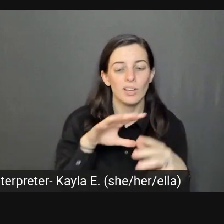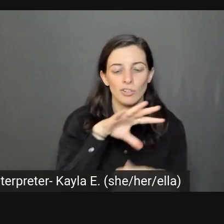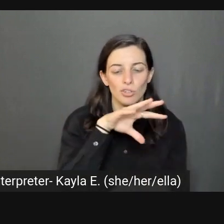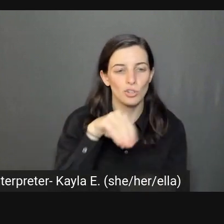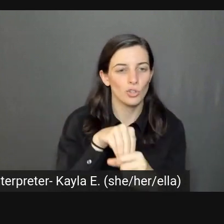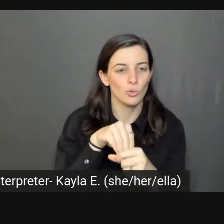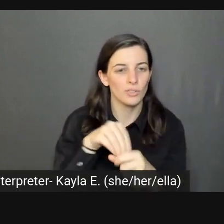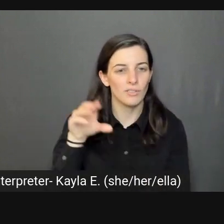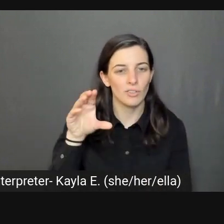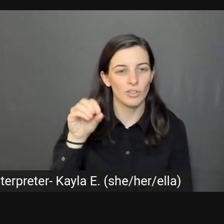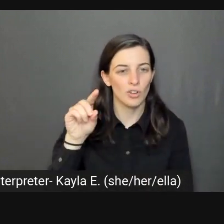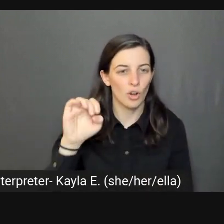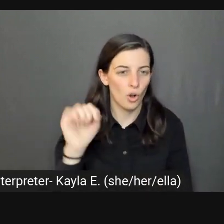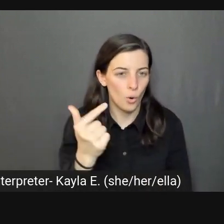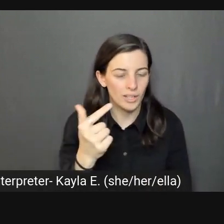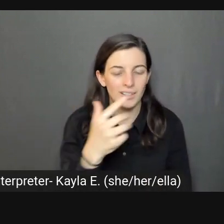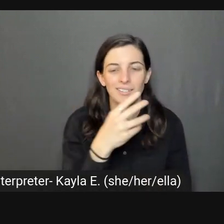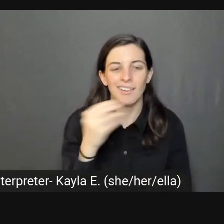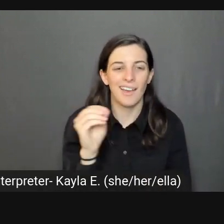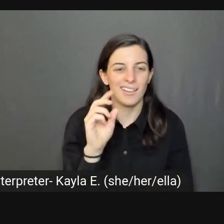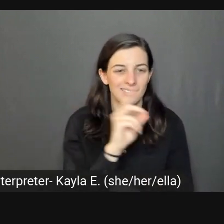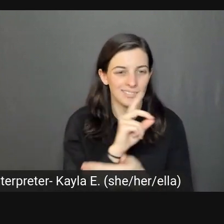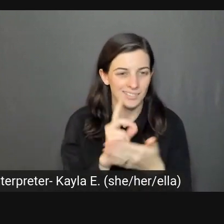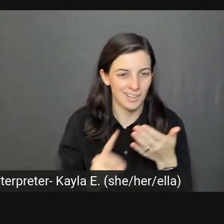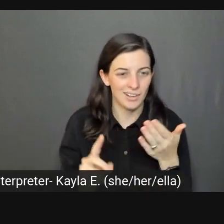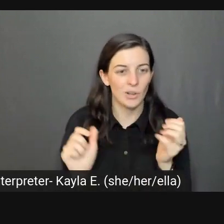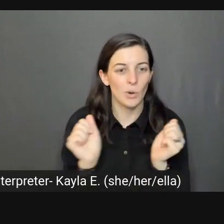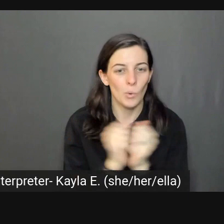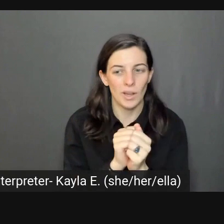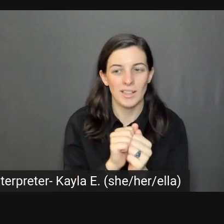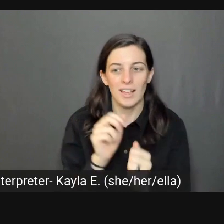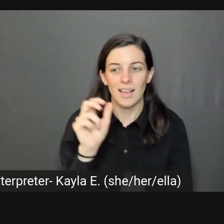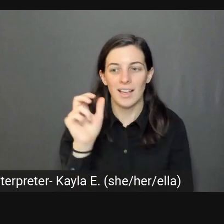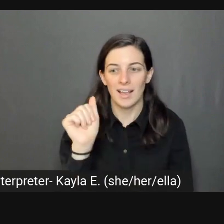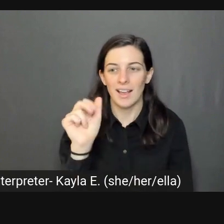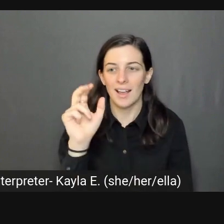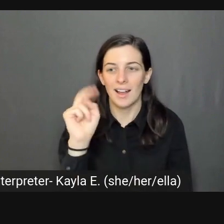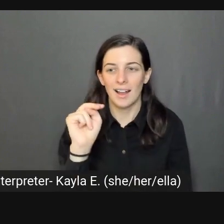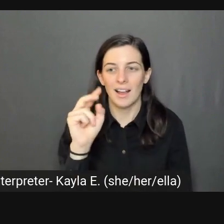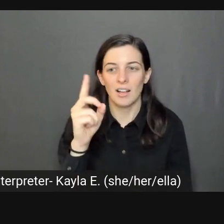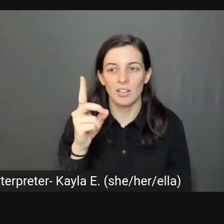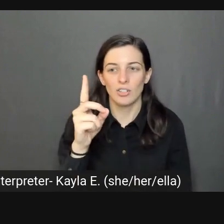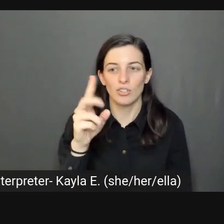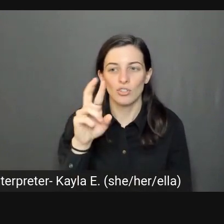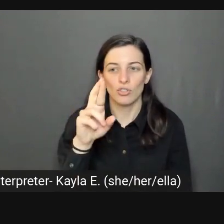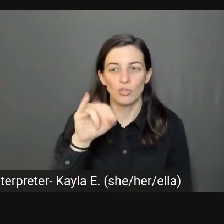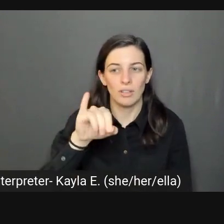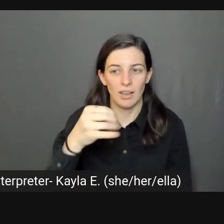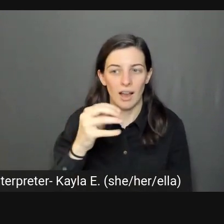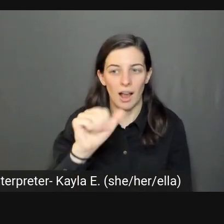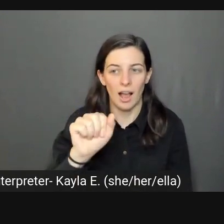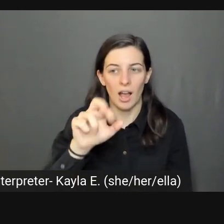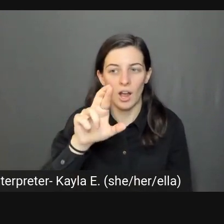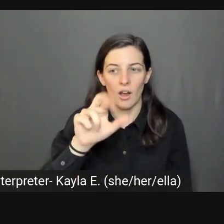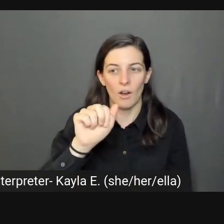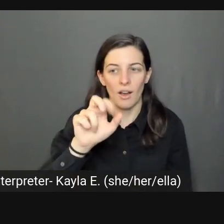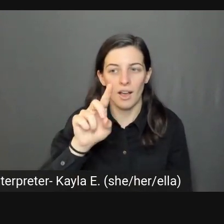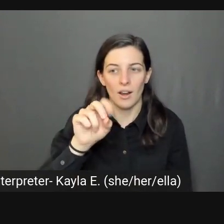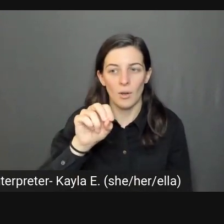with Andrija Radojev and Lazar Bulatovic. I apologize immensely.